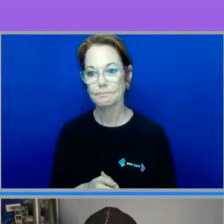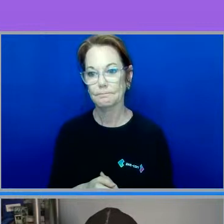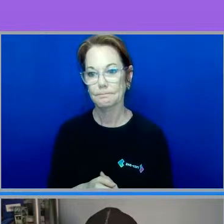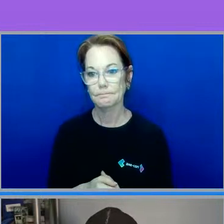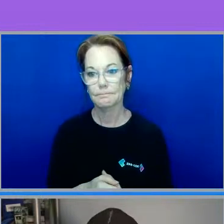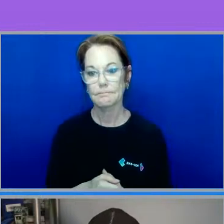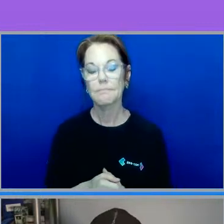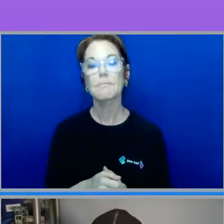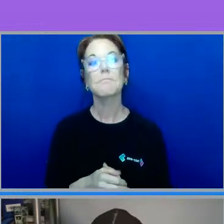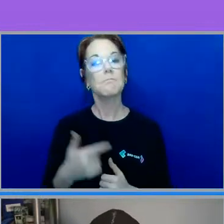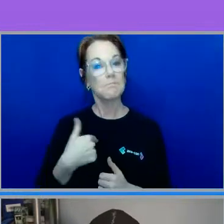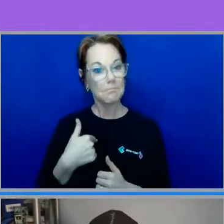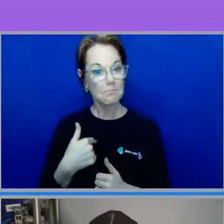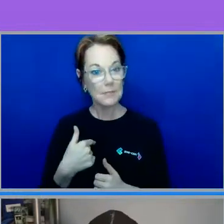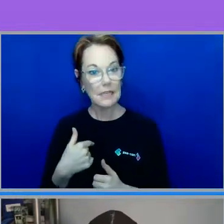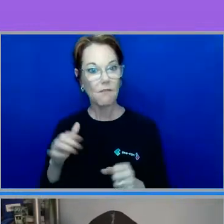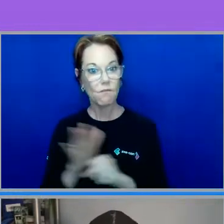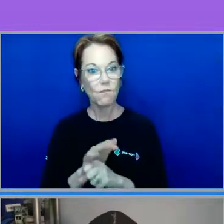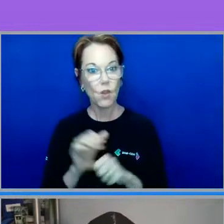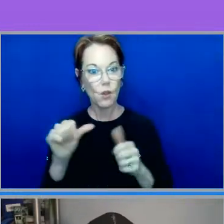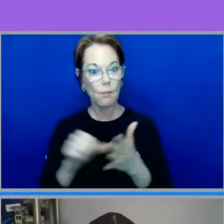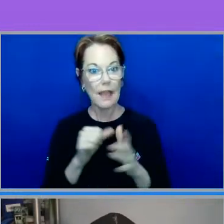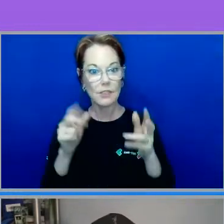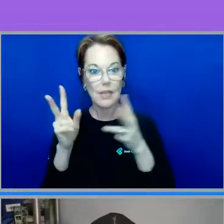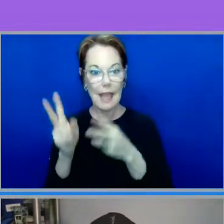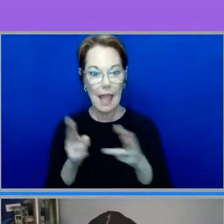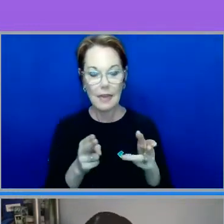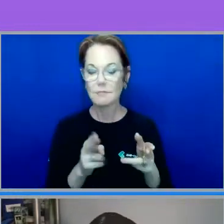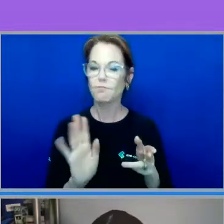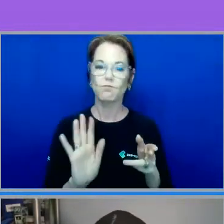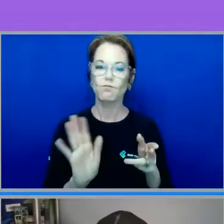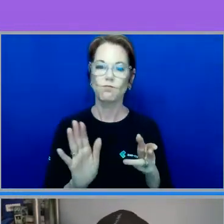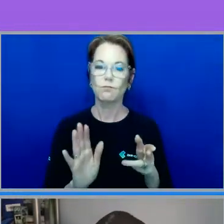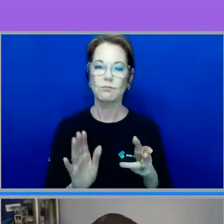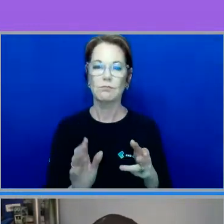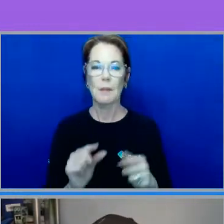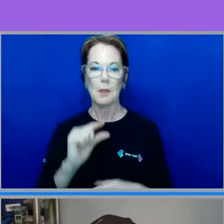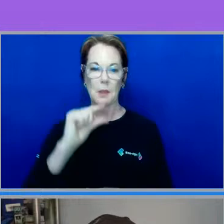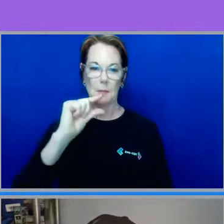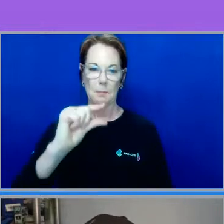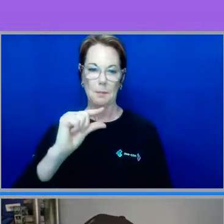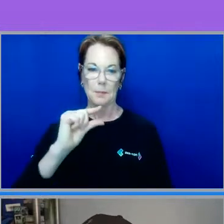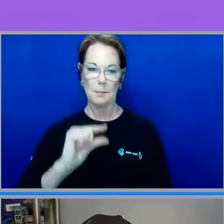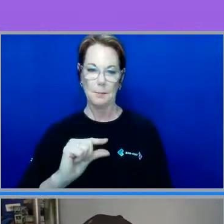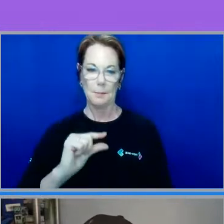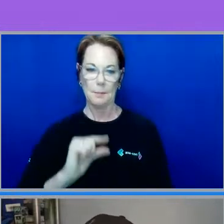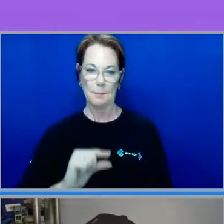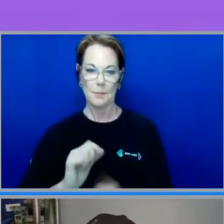perhaps I'm not editing the whole page usually. You know, usually you're kind of editing